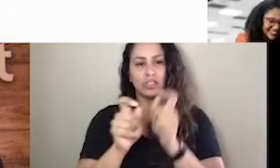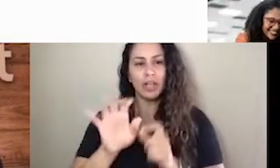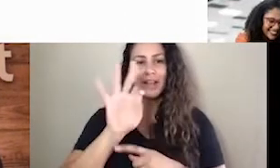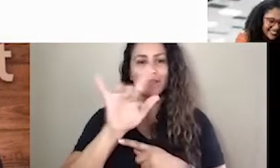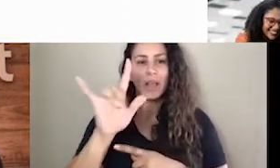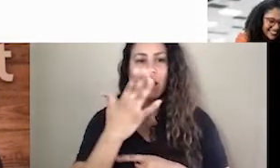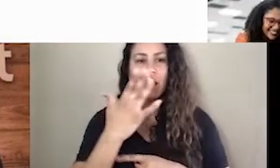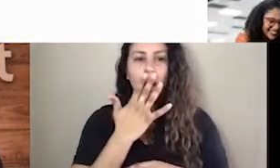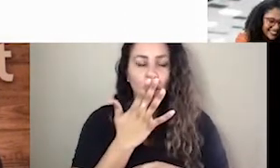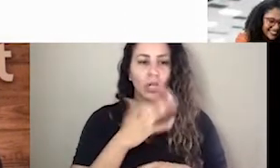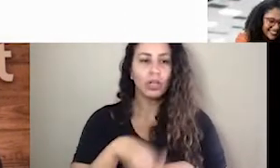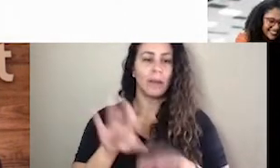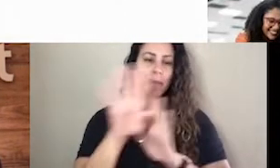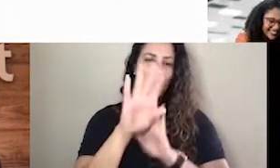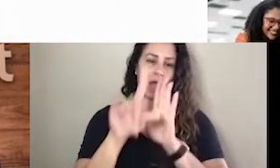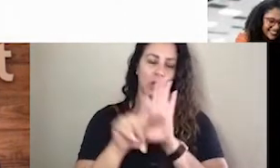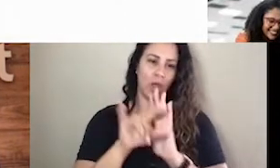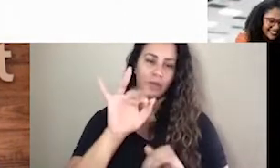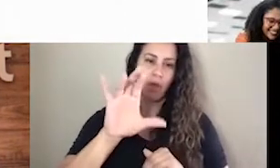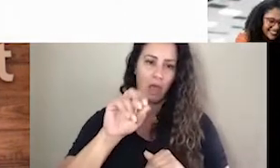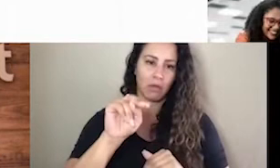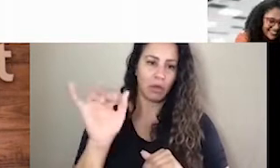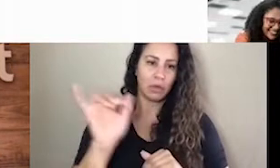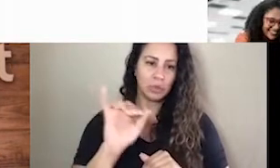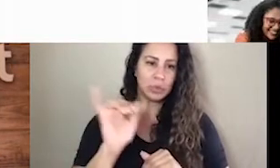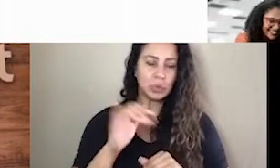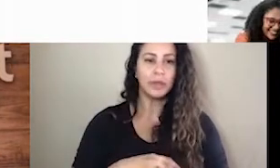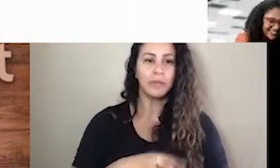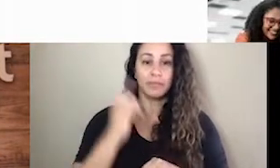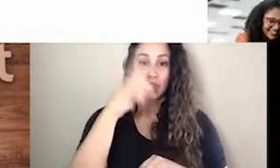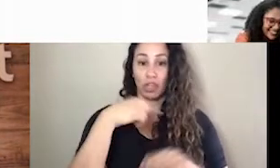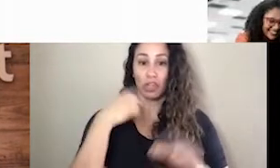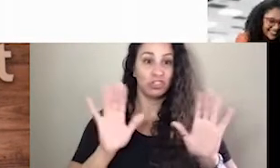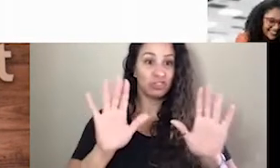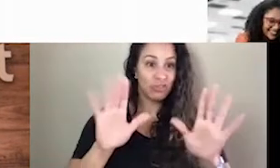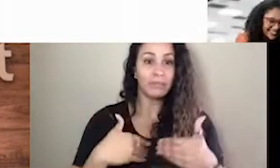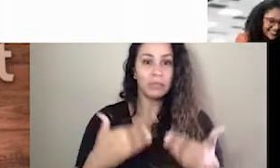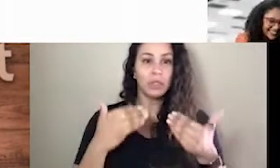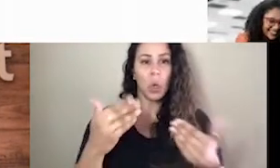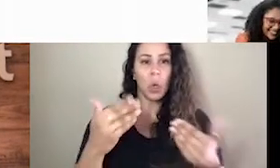THE FILL OF THE ICON AND BACKGROUND. THIS IS LOOKS GREAT.